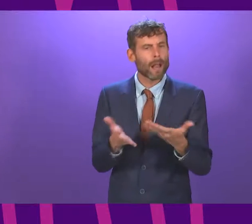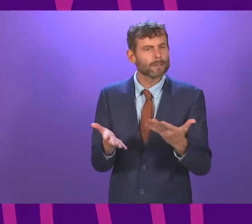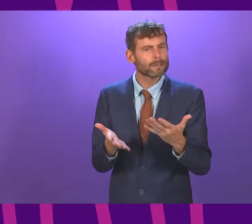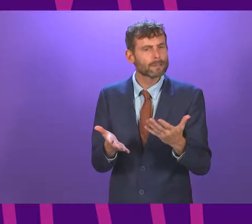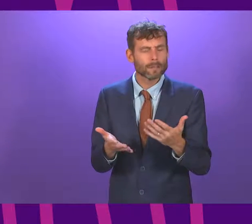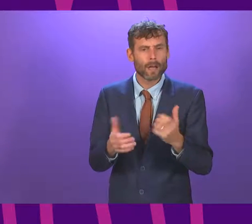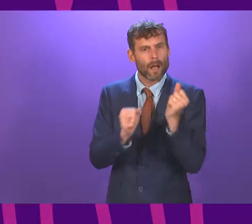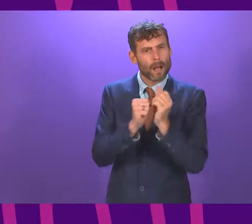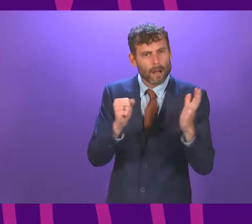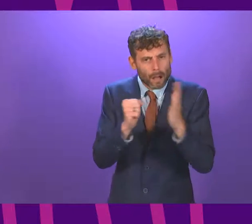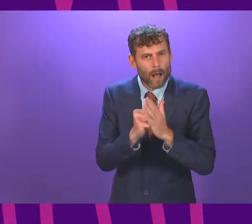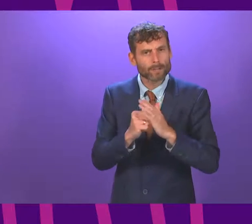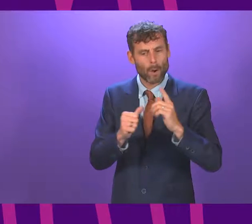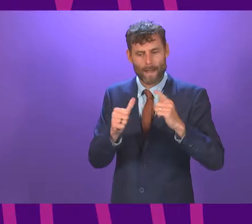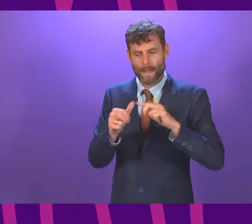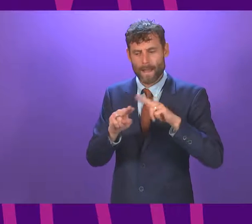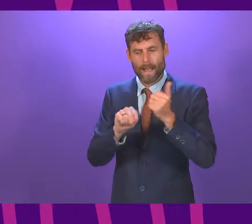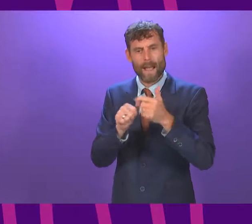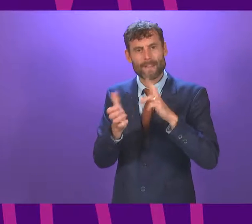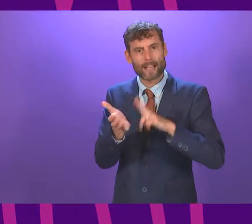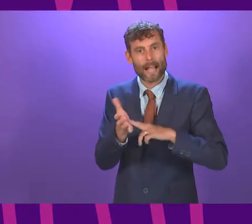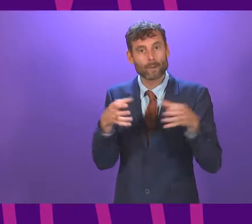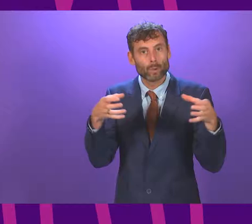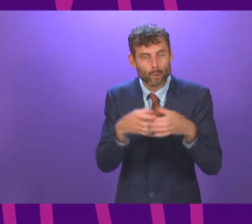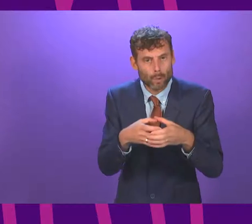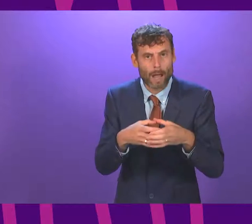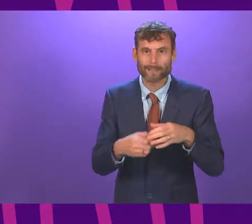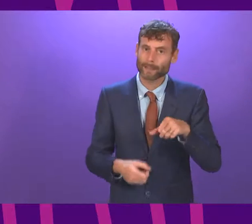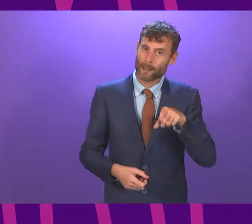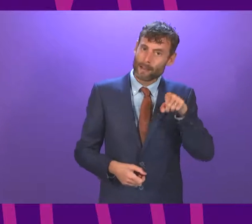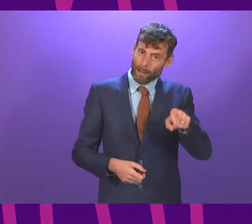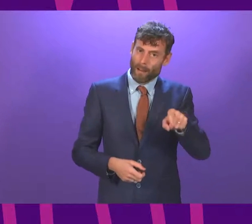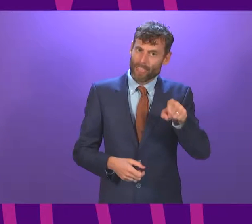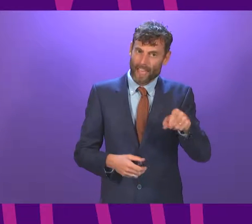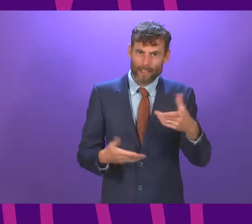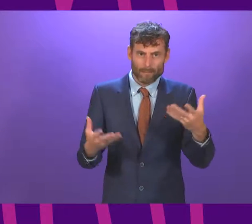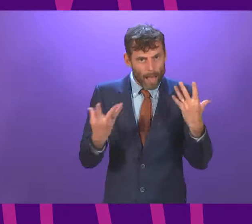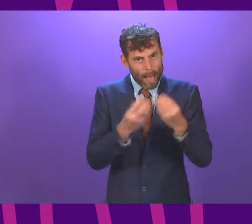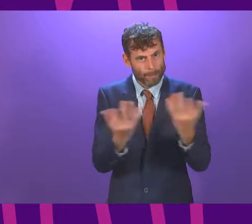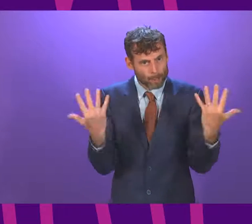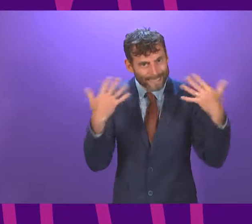Glasgow Afghan United, wider integration networks and, of course, the Scottish Refugee Council,